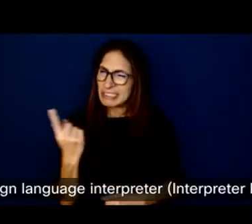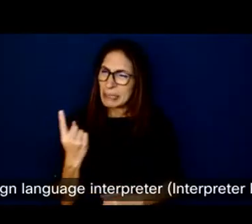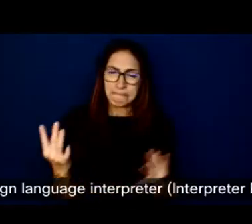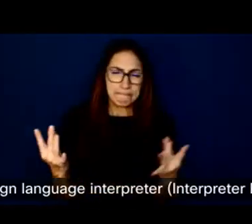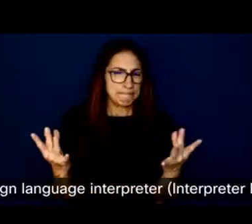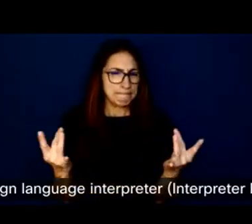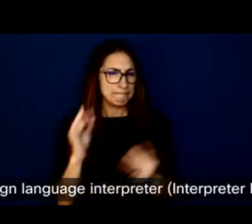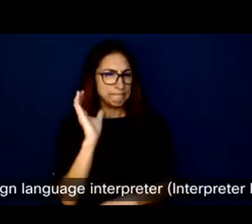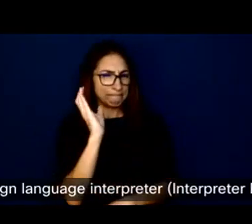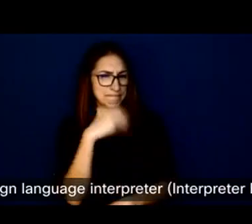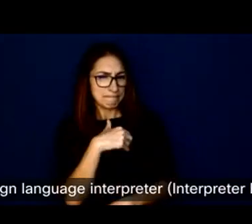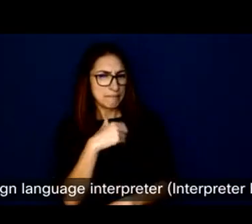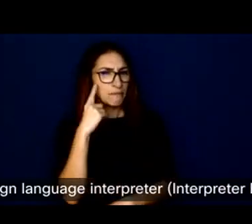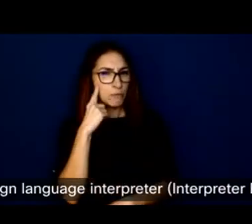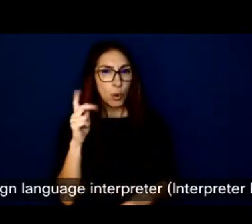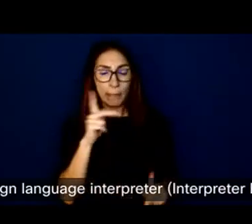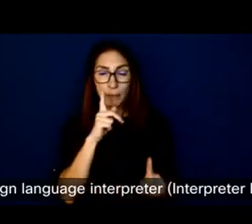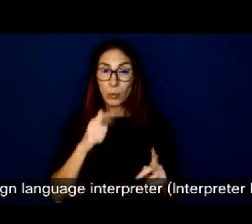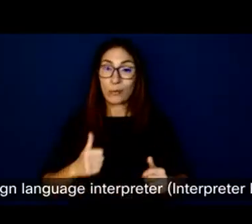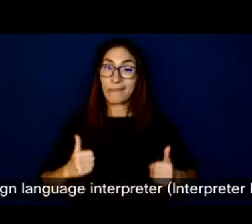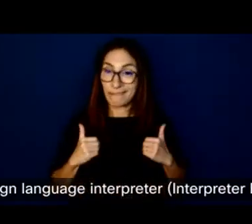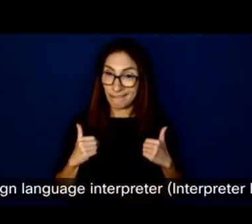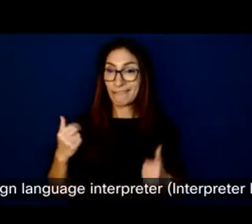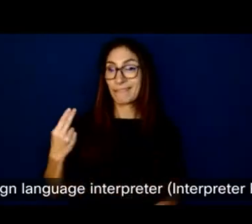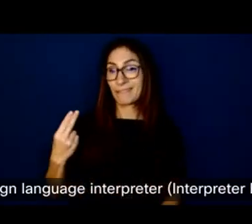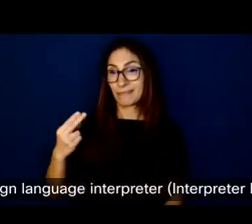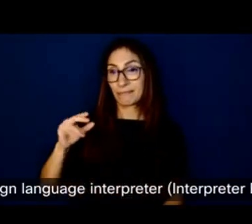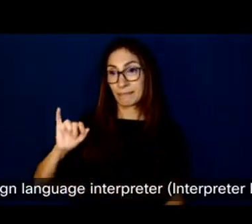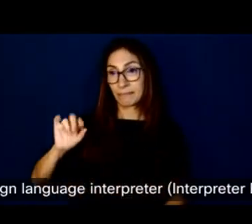First of all, often times people do not want their status known